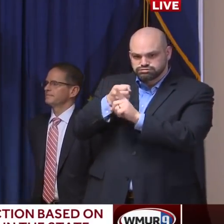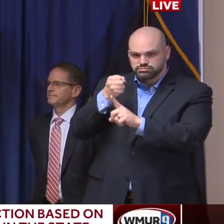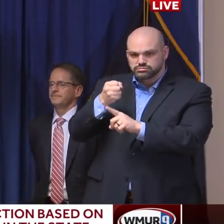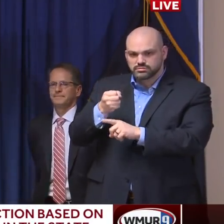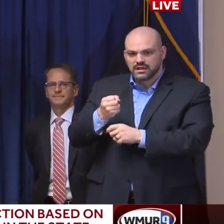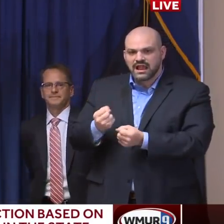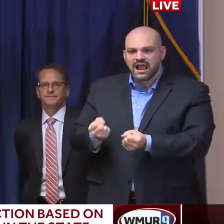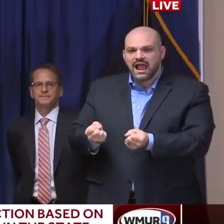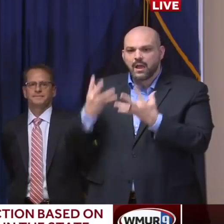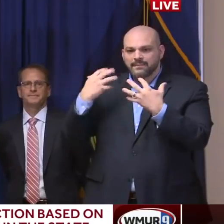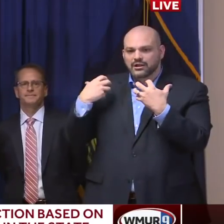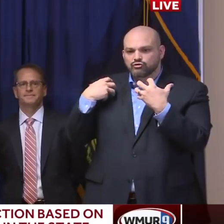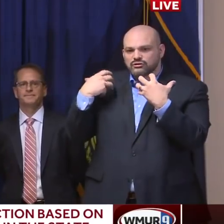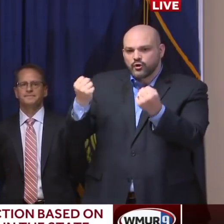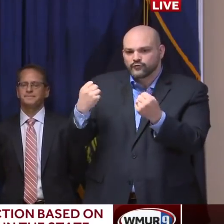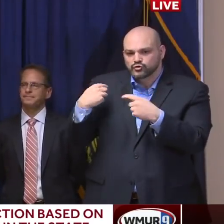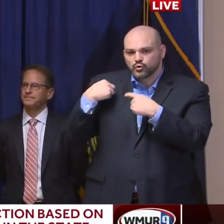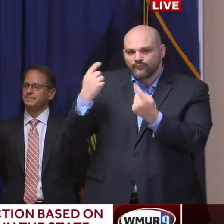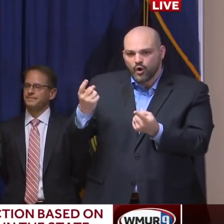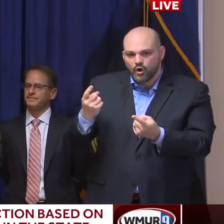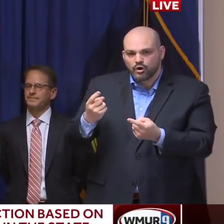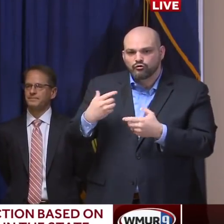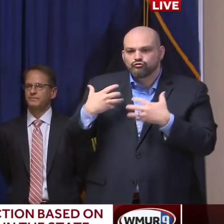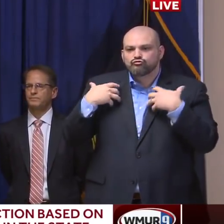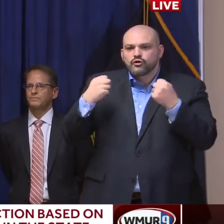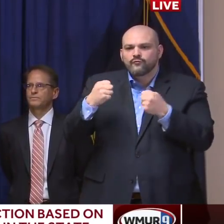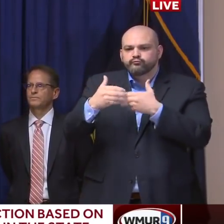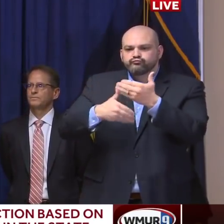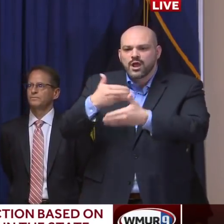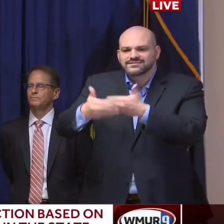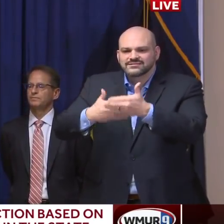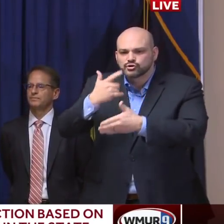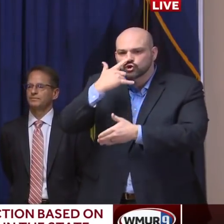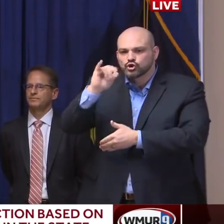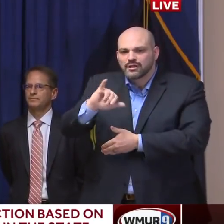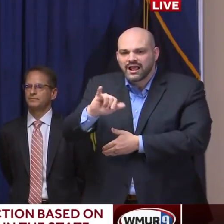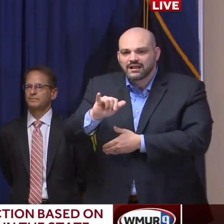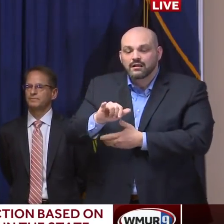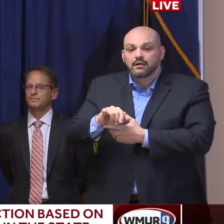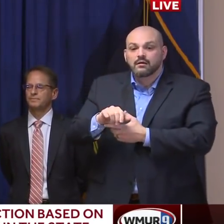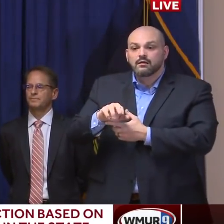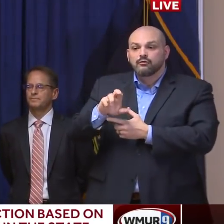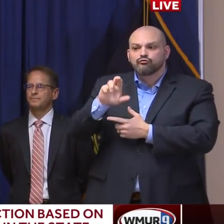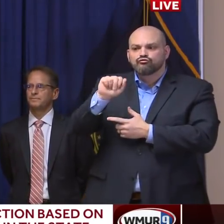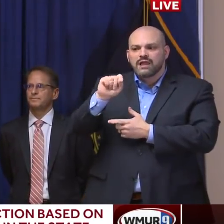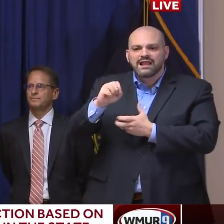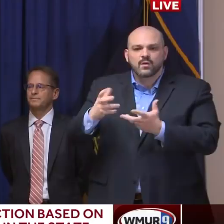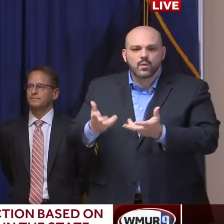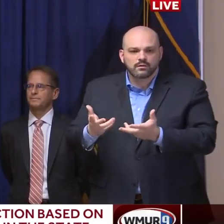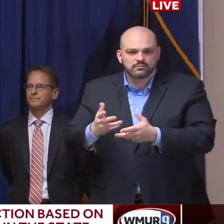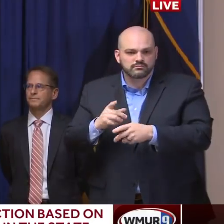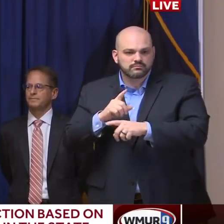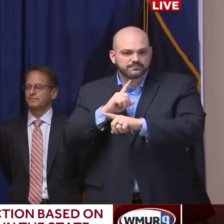AS FAR AS THE 13 CASES GO, HOW MANY HAVE RECOVERED SO FAR? WHAT IS THE RECOVERY PROCESS?